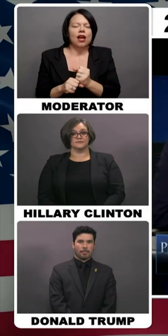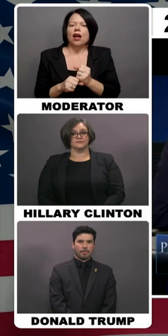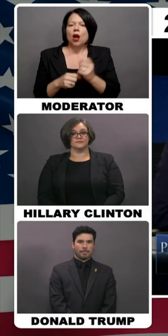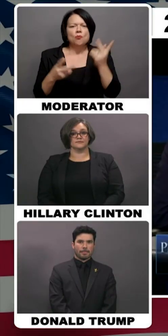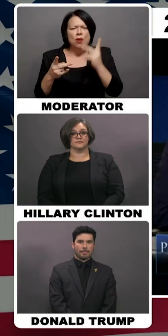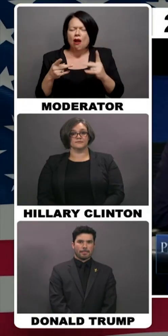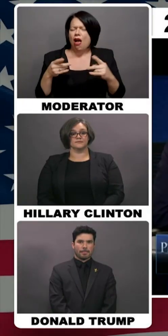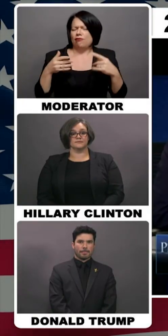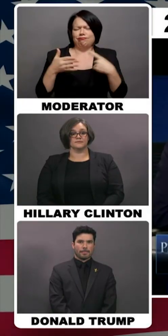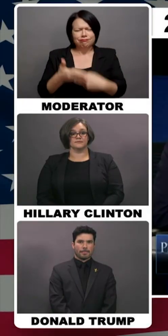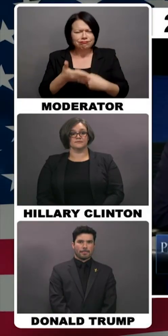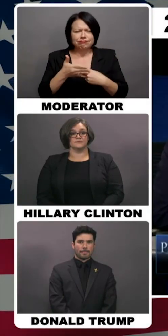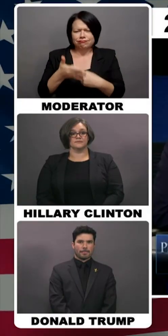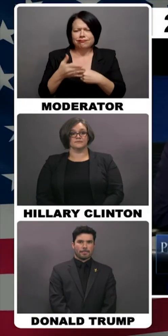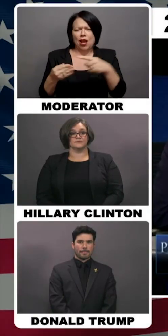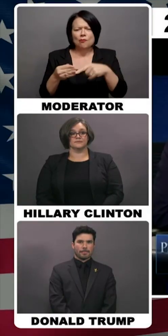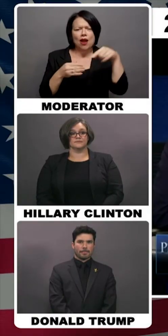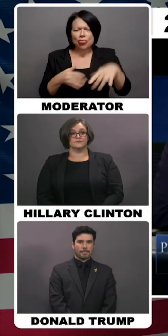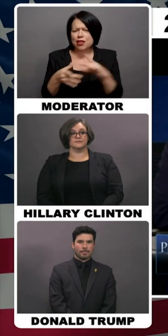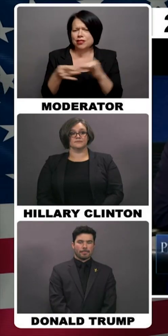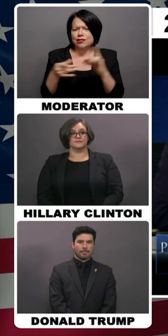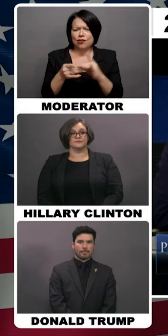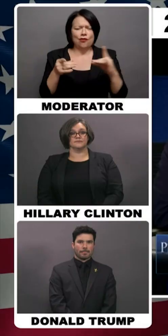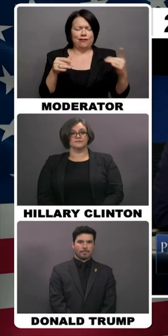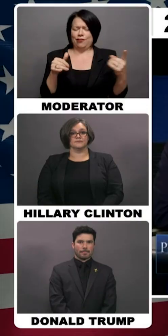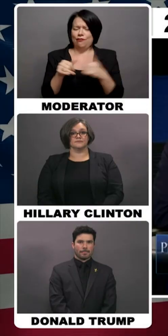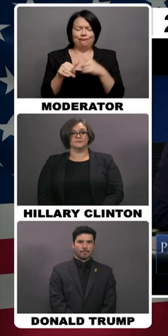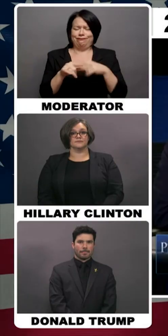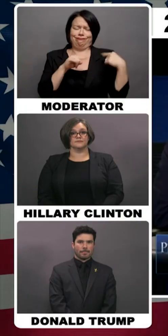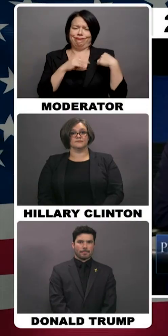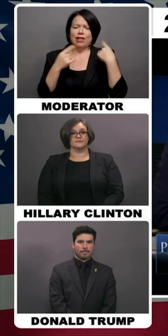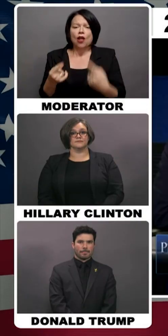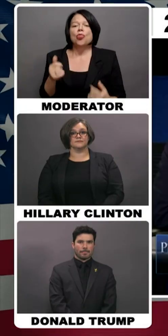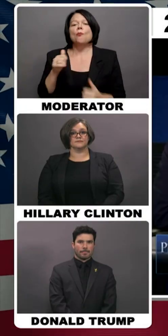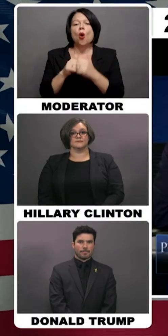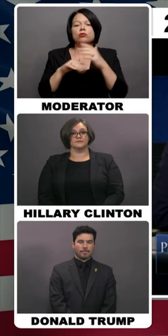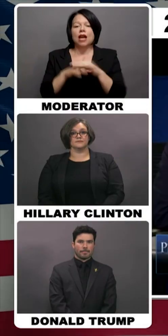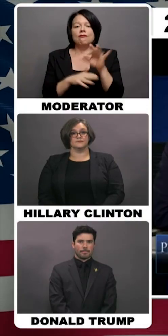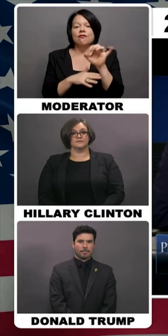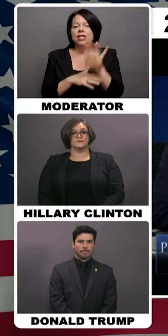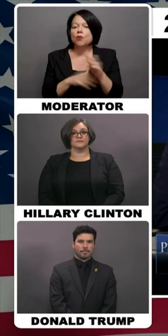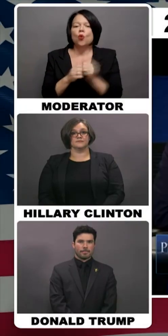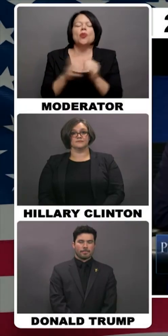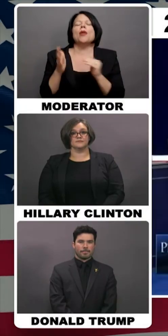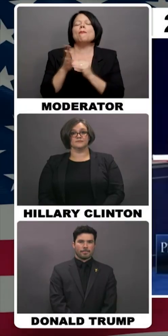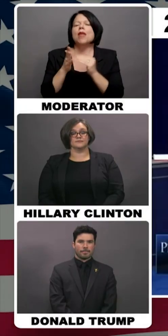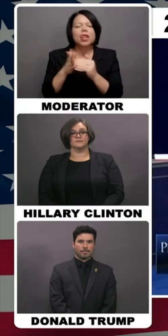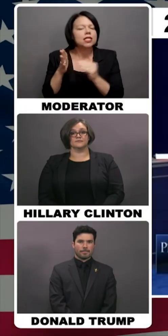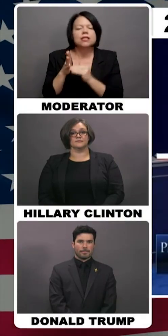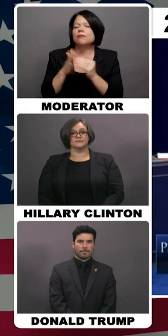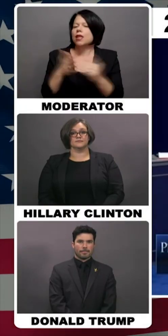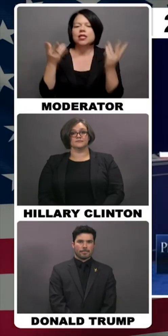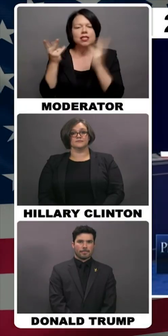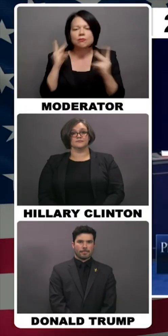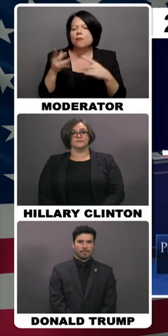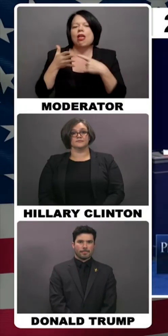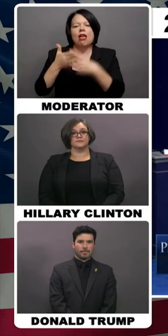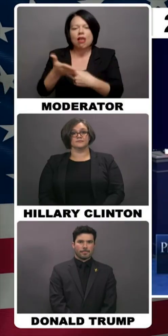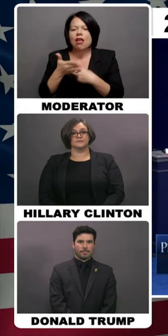of the entire 2016 election on Facebook with millions and millions of people discussing it on the social network.